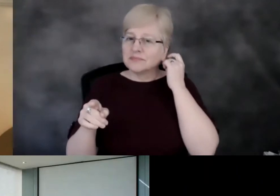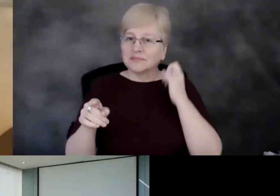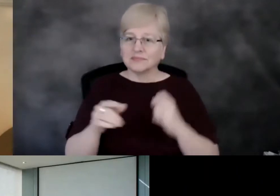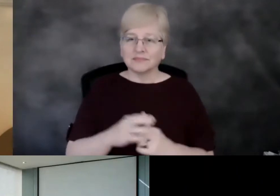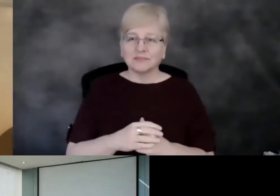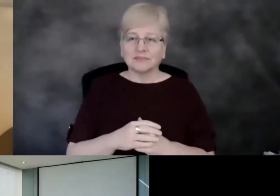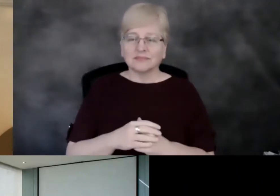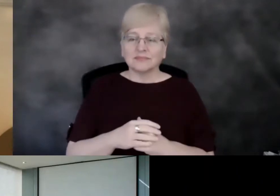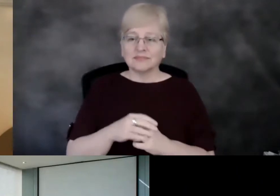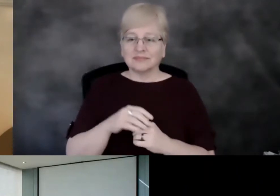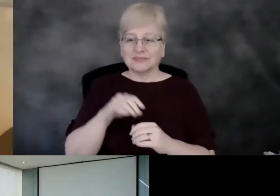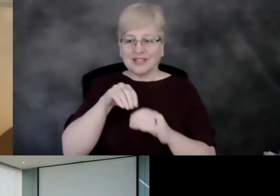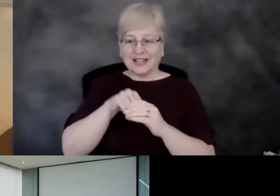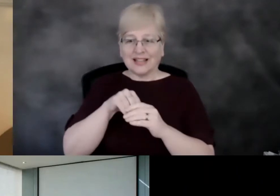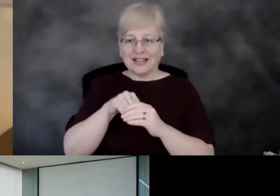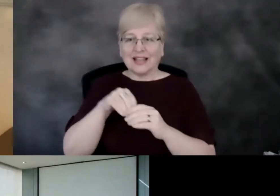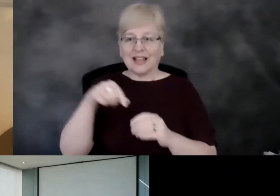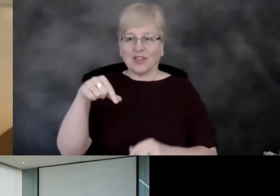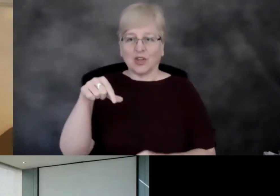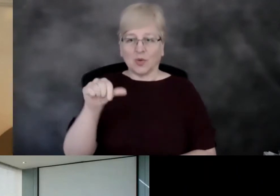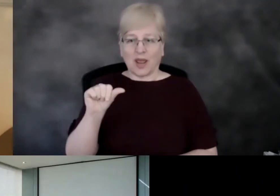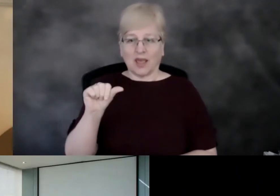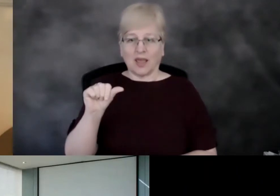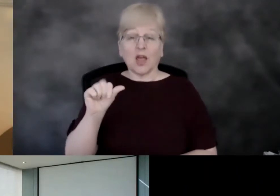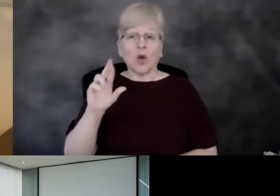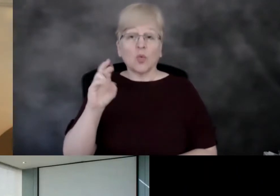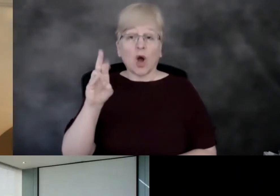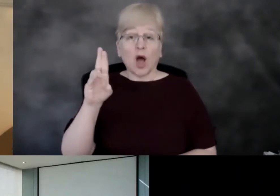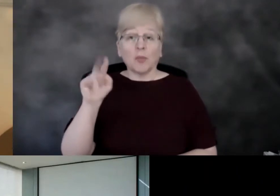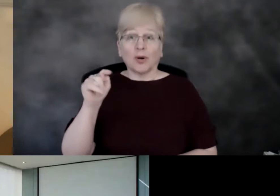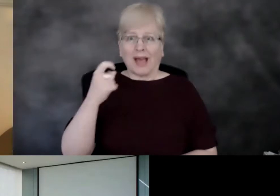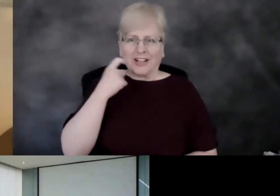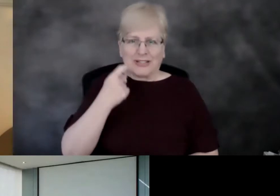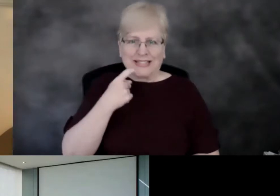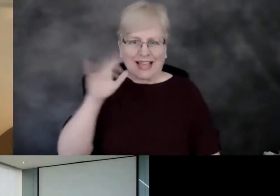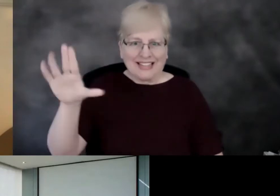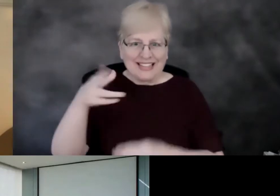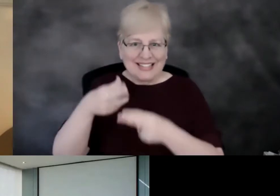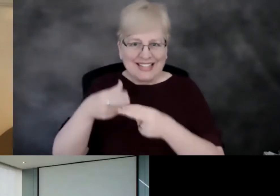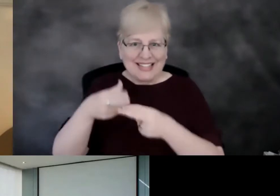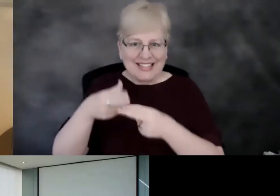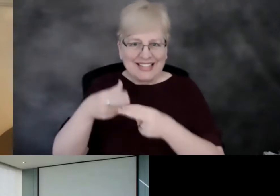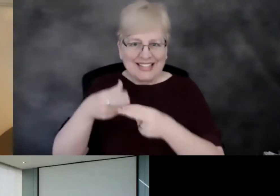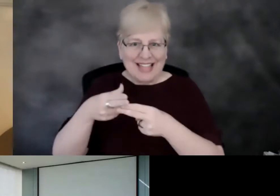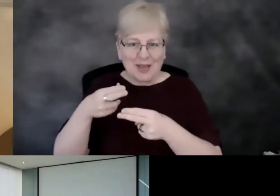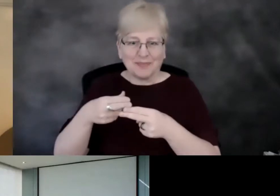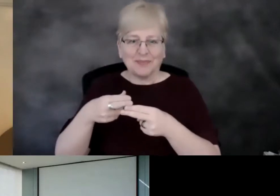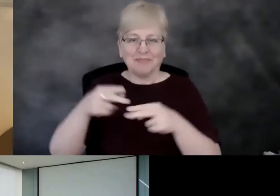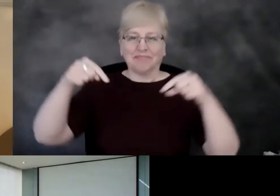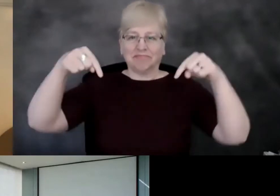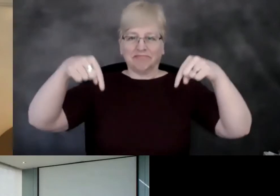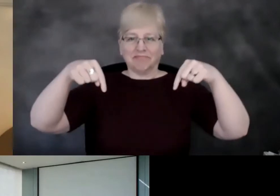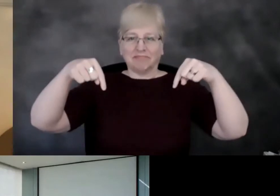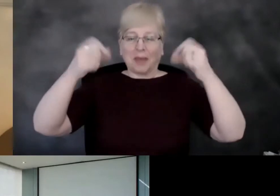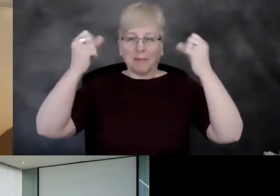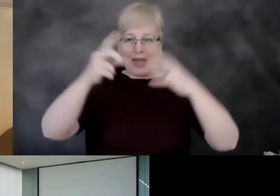16:04:25 who I have just referred to, many of you know worldwide, because he has been